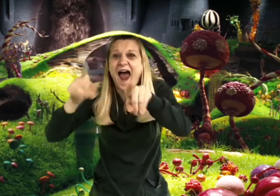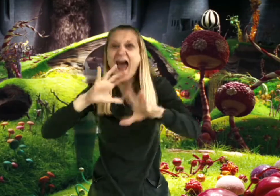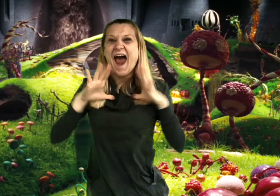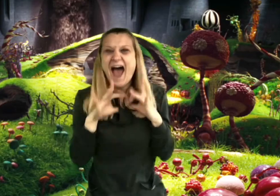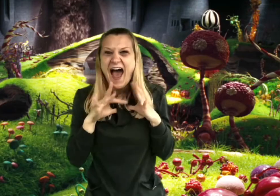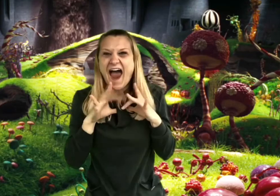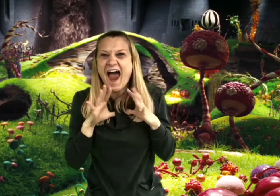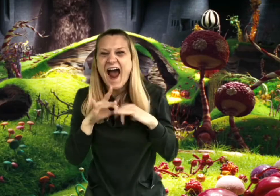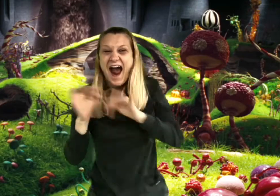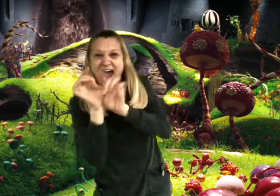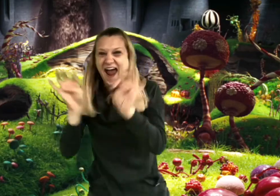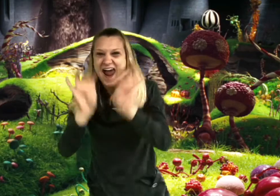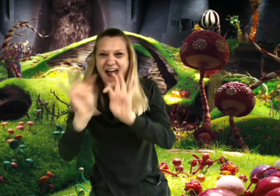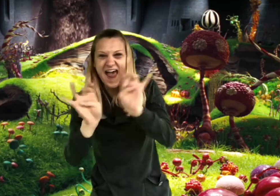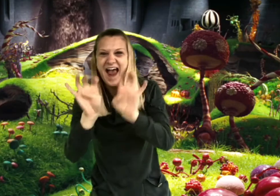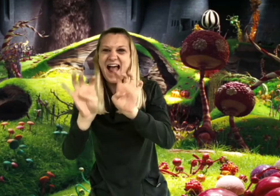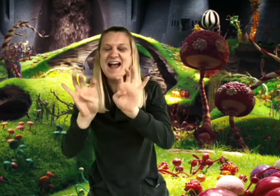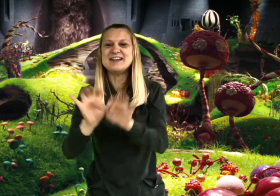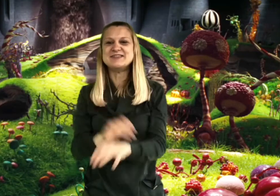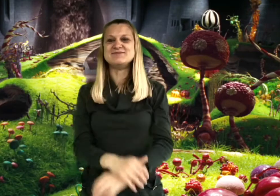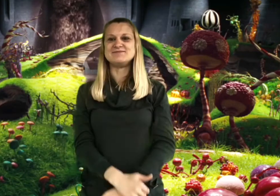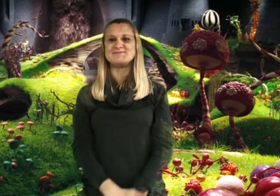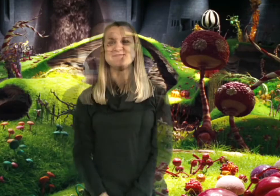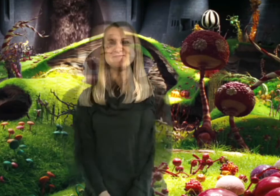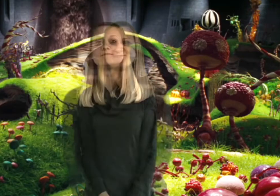"Fantastic!"